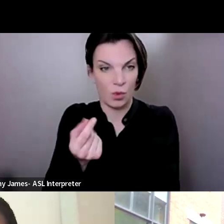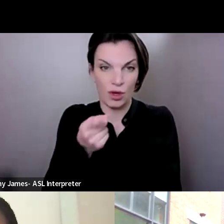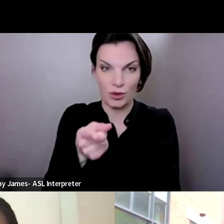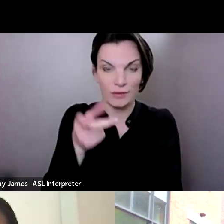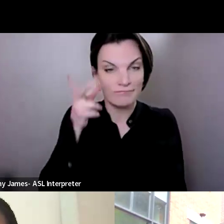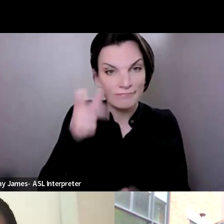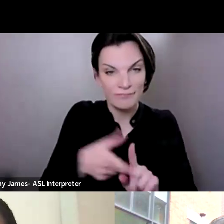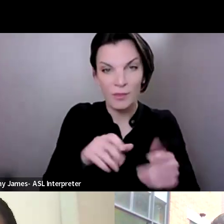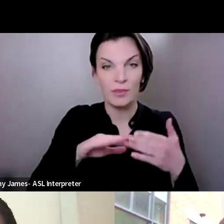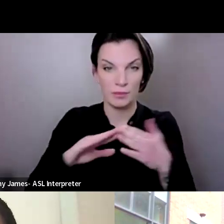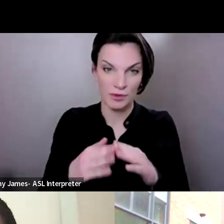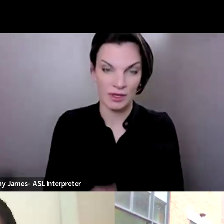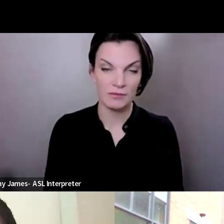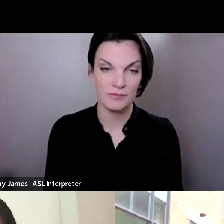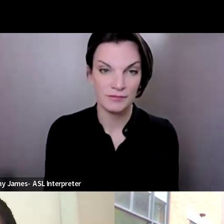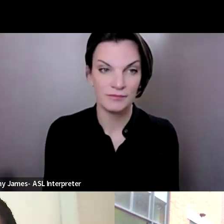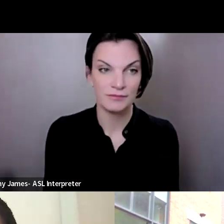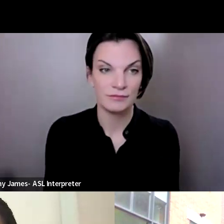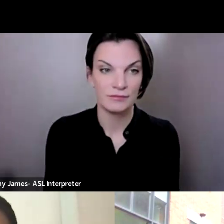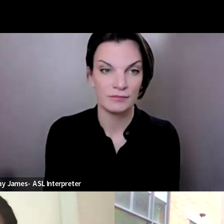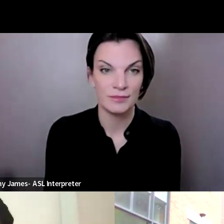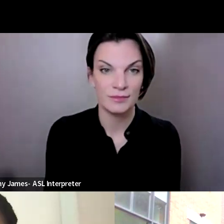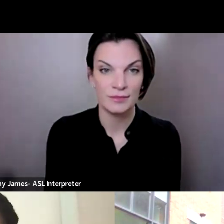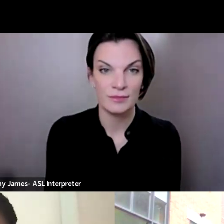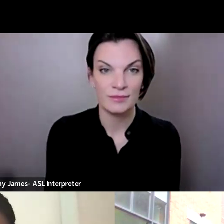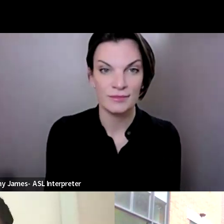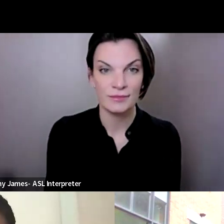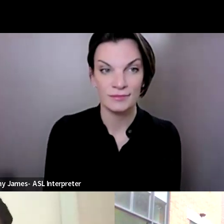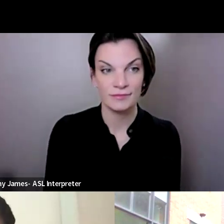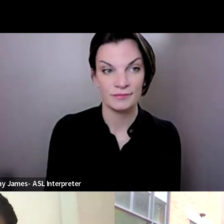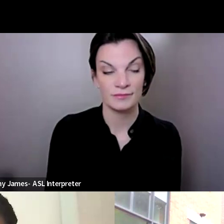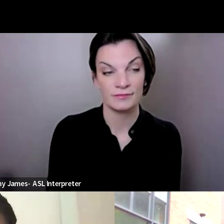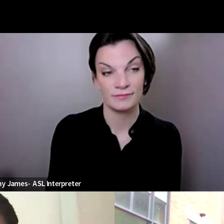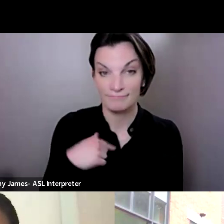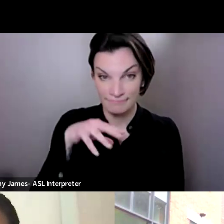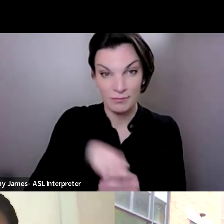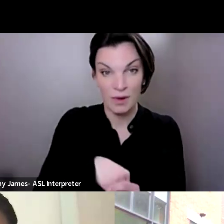community. And, you know as a member of the community, I appreciate that as